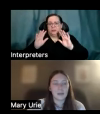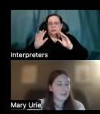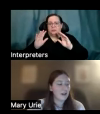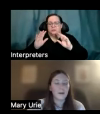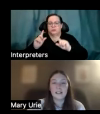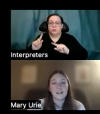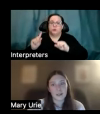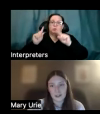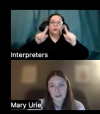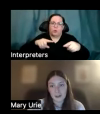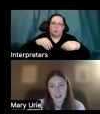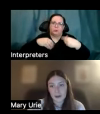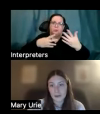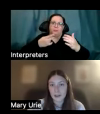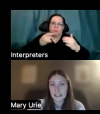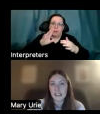public comment, especially if you're trying to go in person.